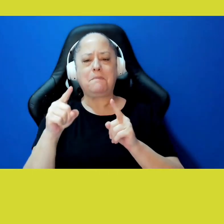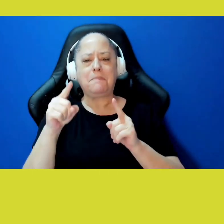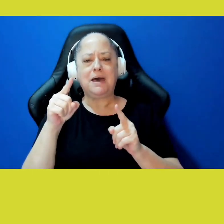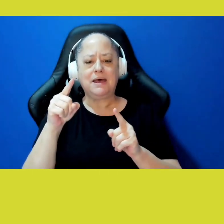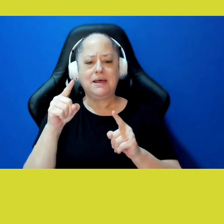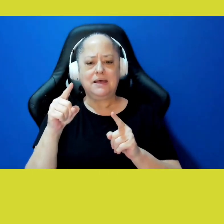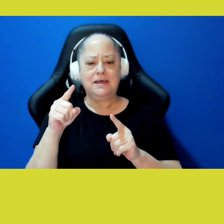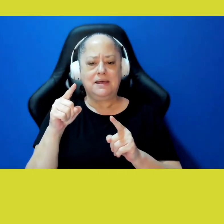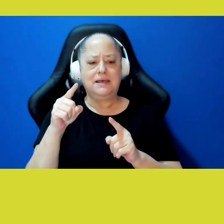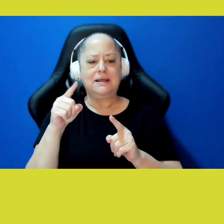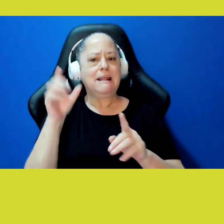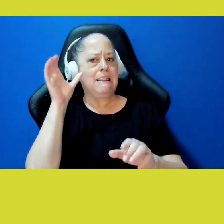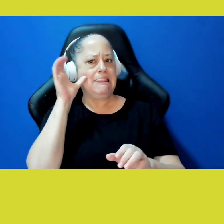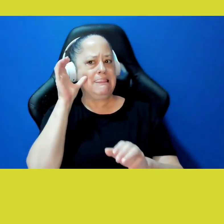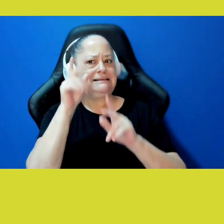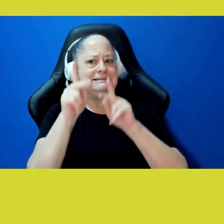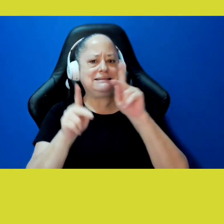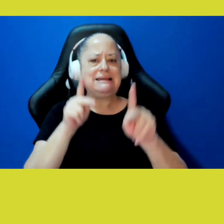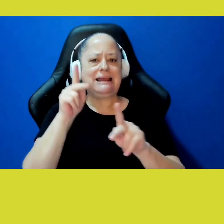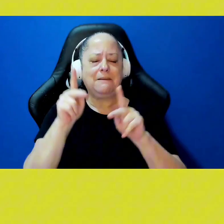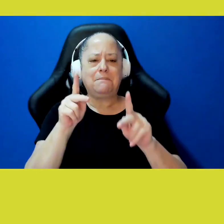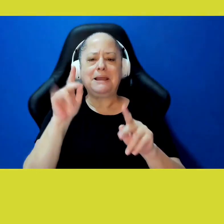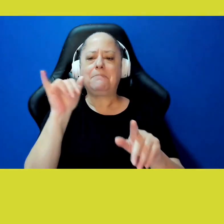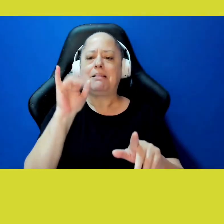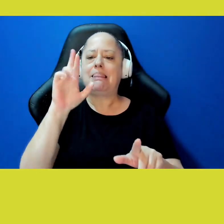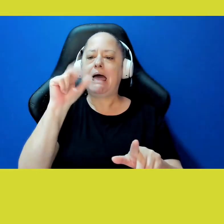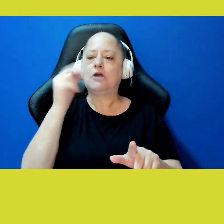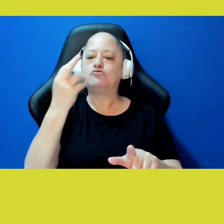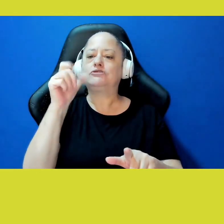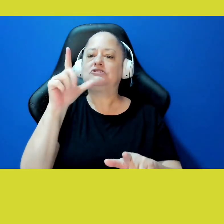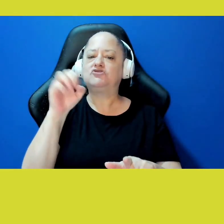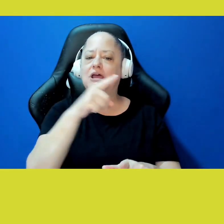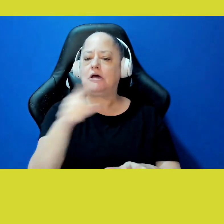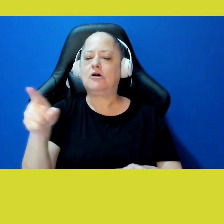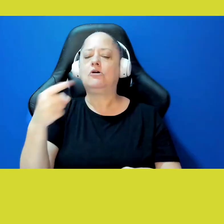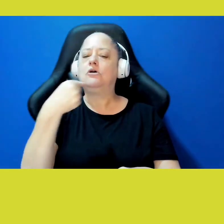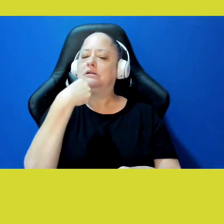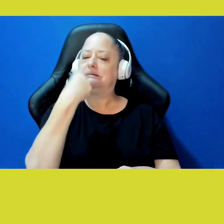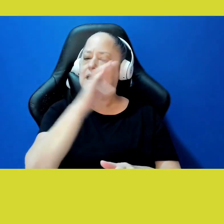listening to people seriously like rochelle who were telling their stories and telling us what they needed